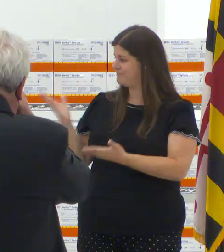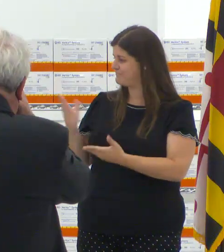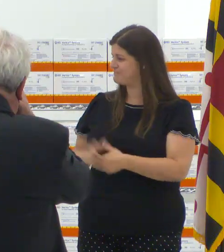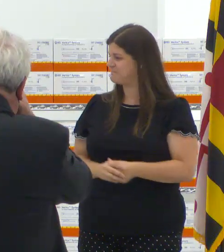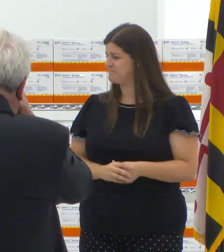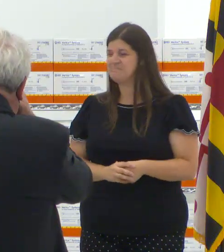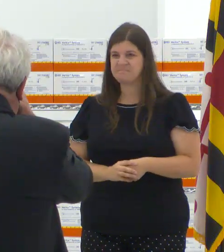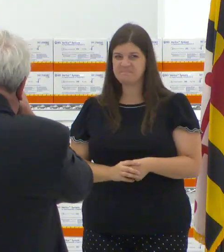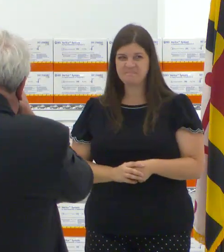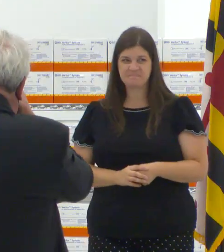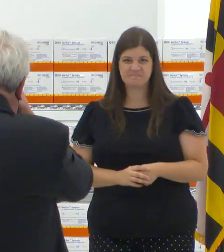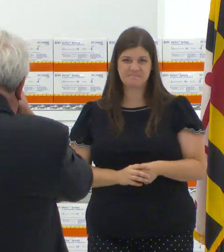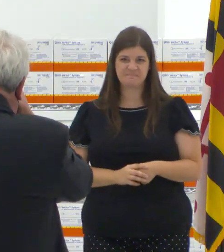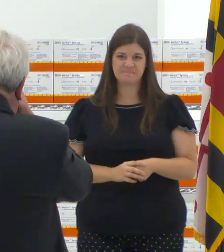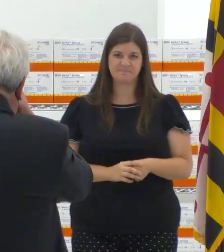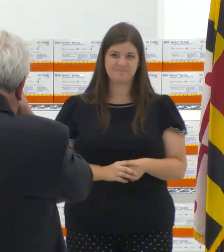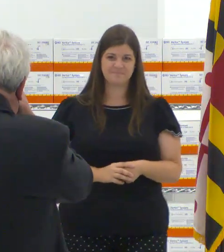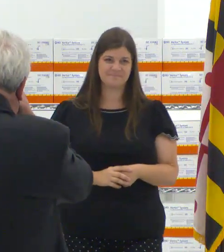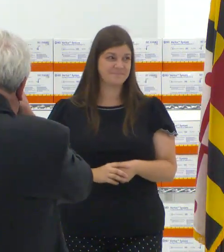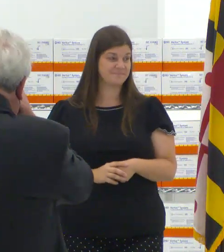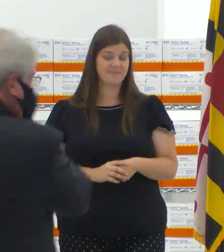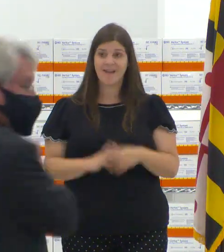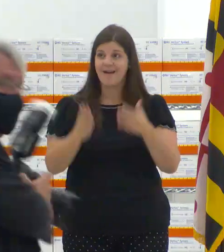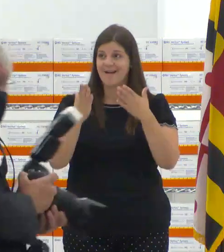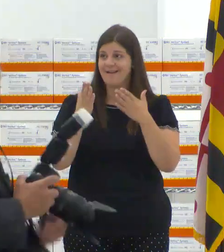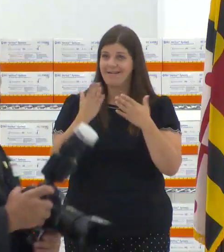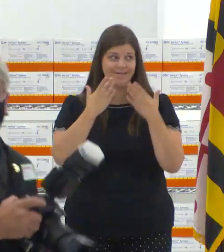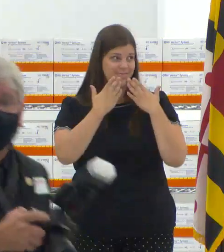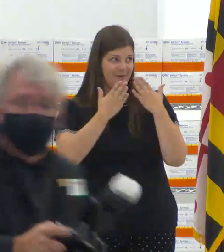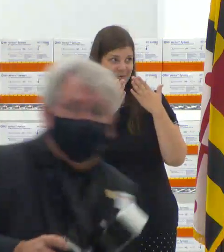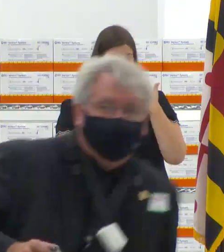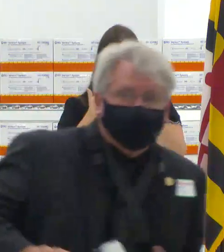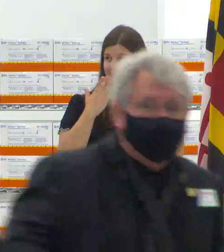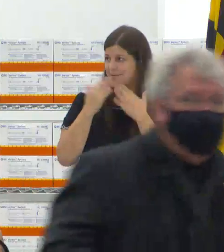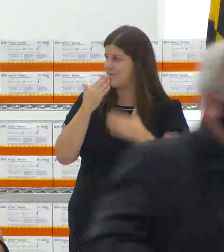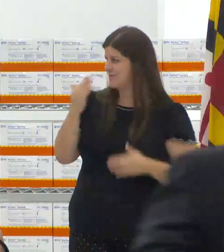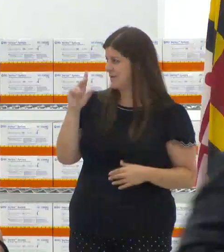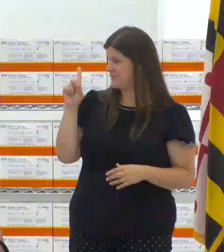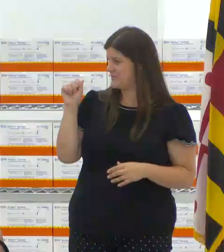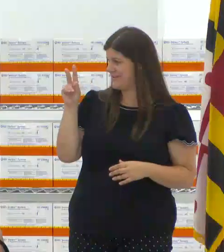After being elected by his fellow Governors last year, Governor Hogan recently completed a